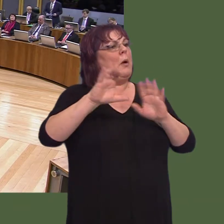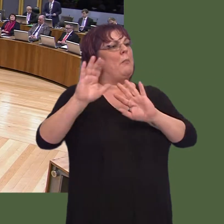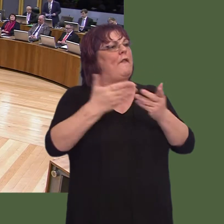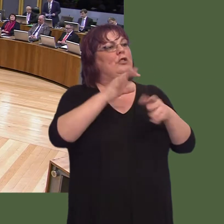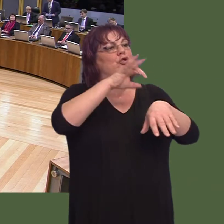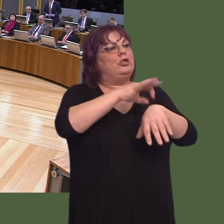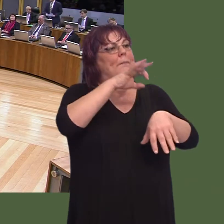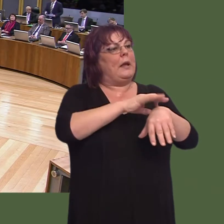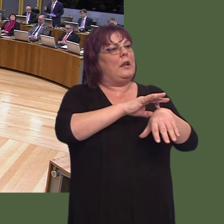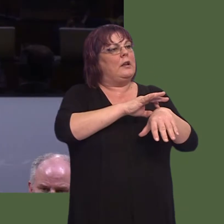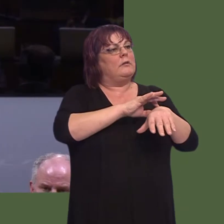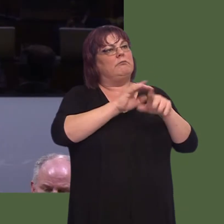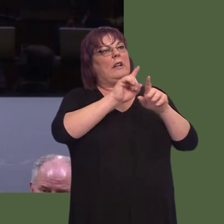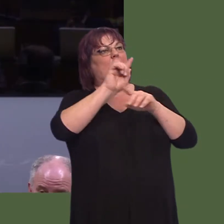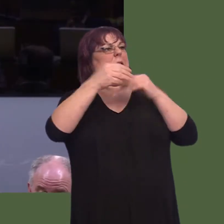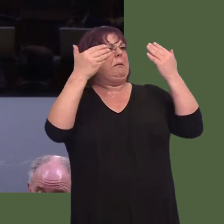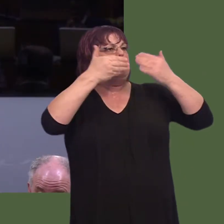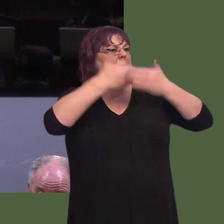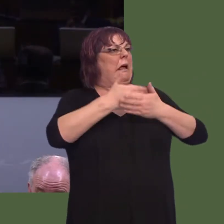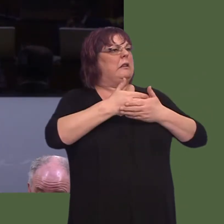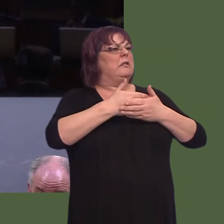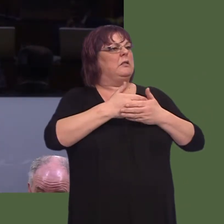You'll be aware, of course, that Powys doesn't have a district general hospital, which makes